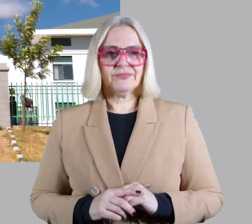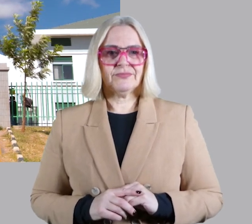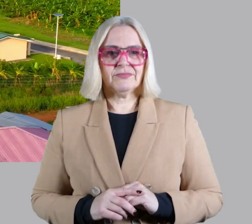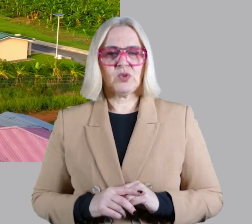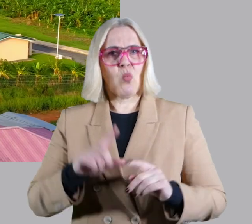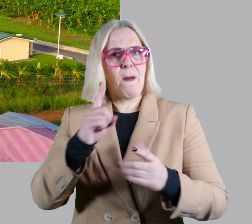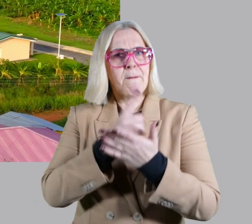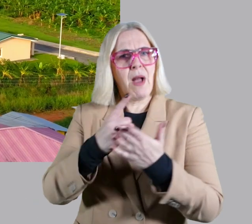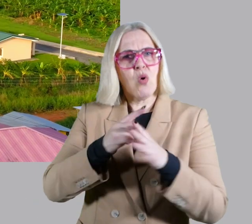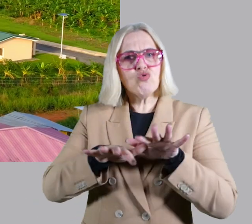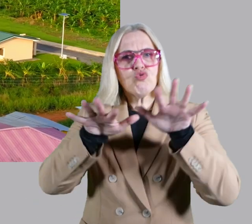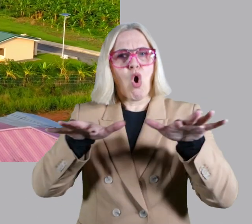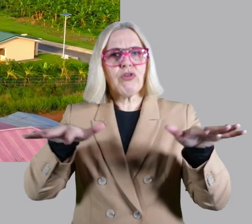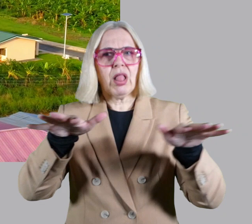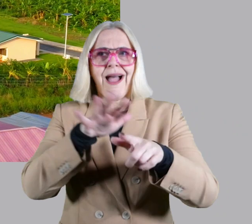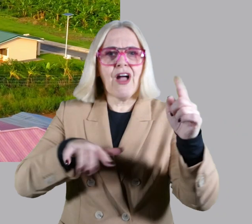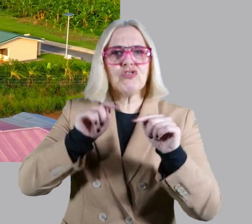What about in the rural areas? Okay.